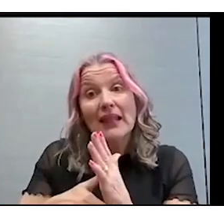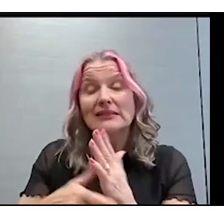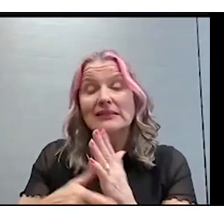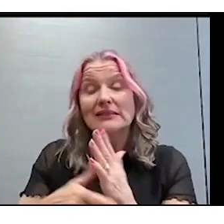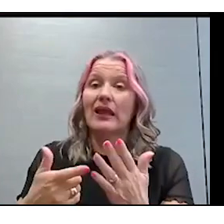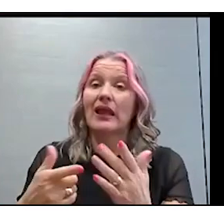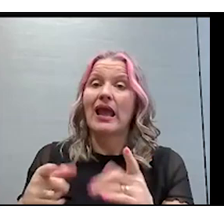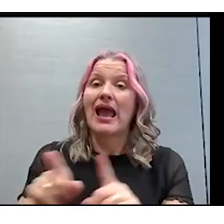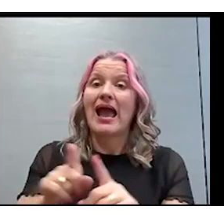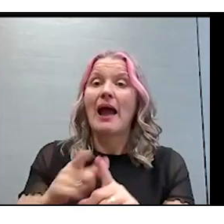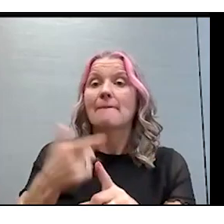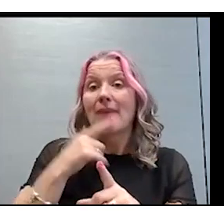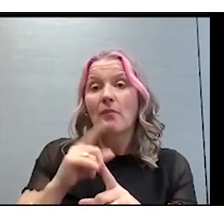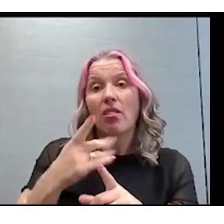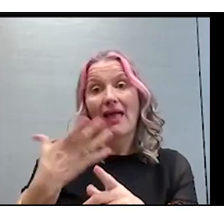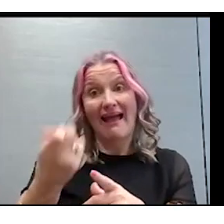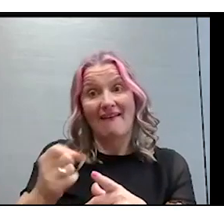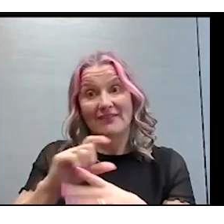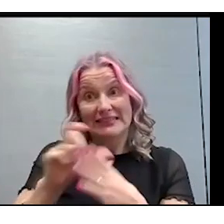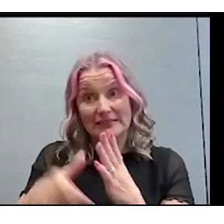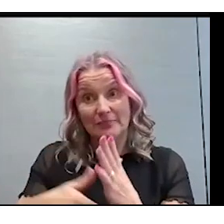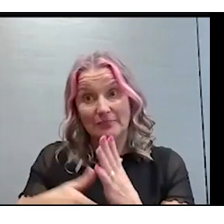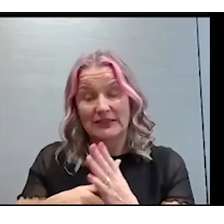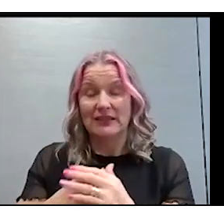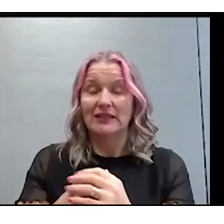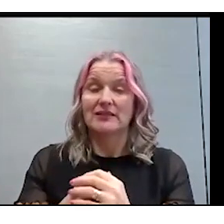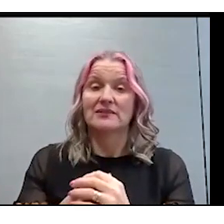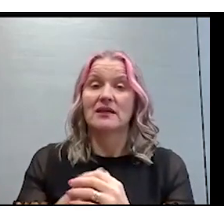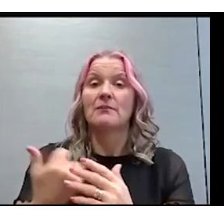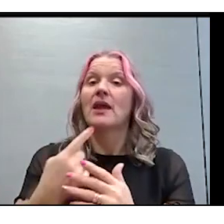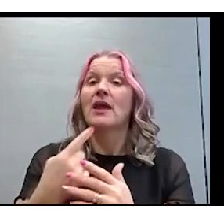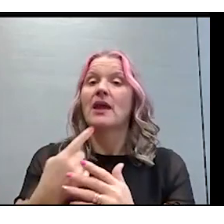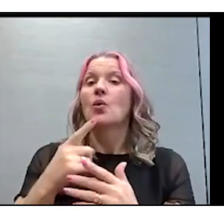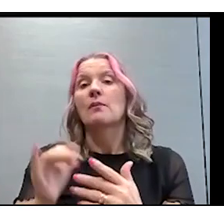account people that have disabilities. So we might tell it, for example,